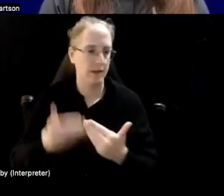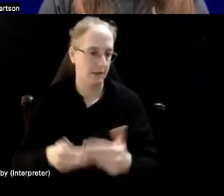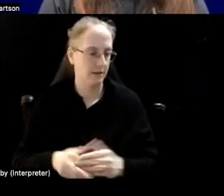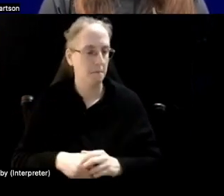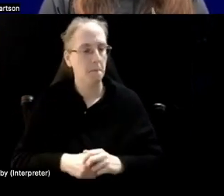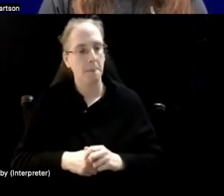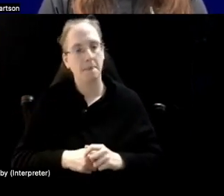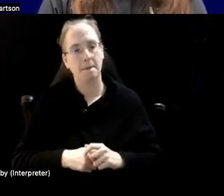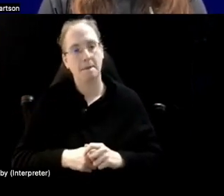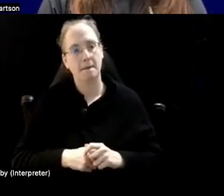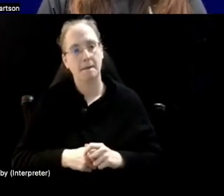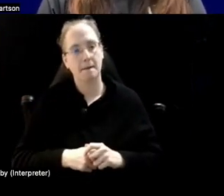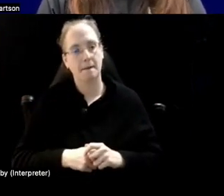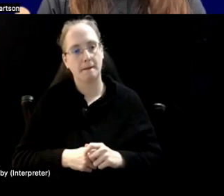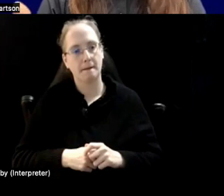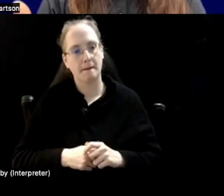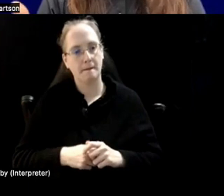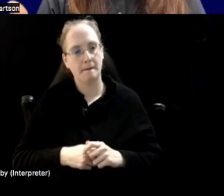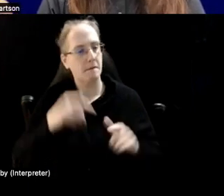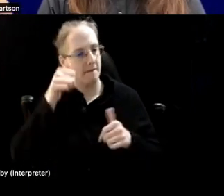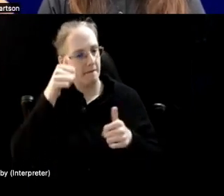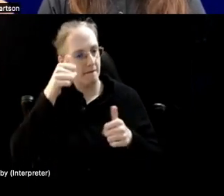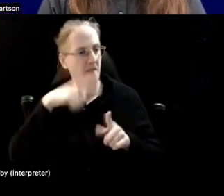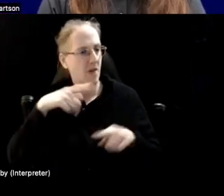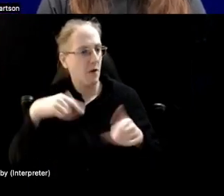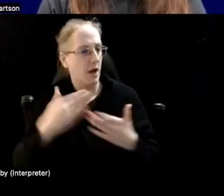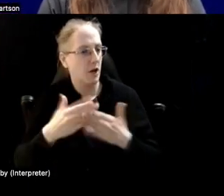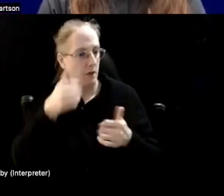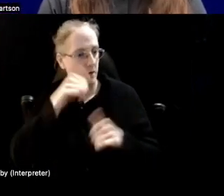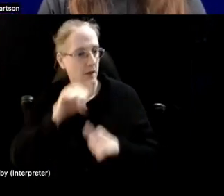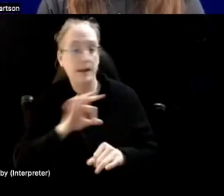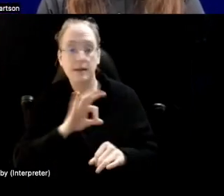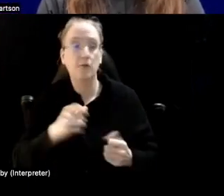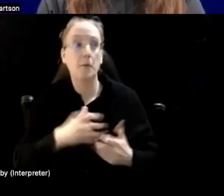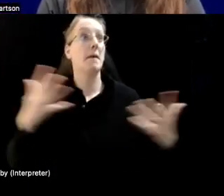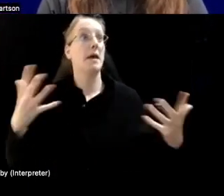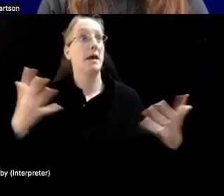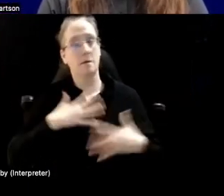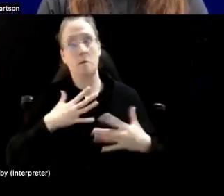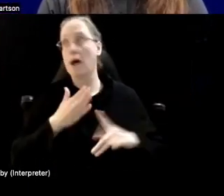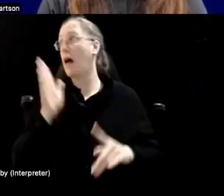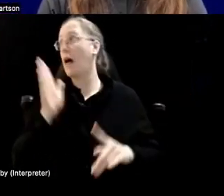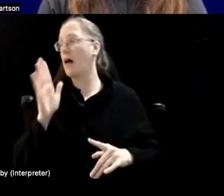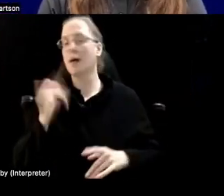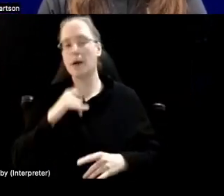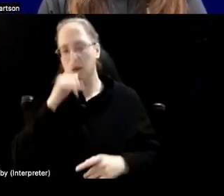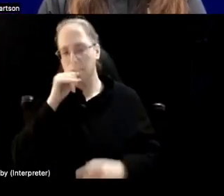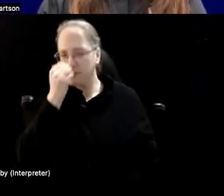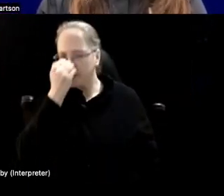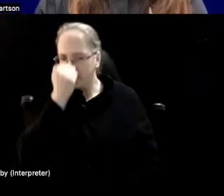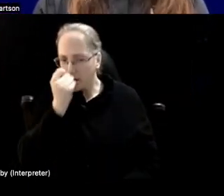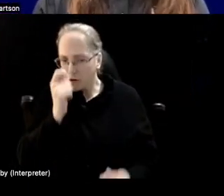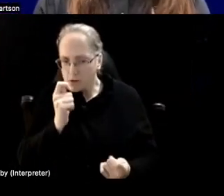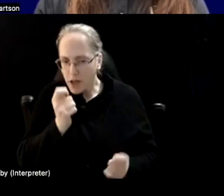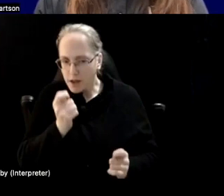to the familiar. It doesn't have to be a massive surprise; it can be just a little subtle change.